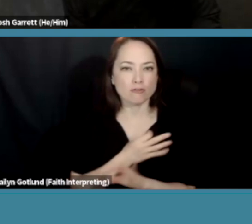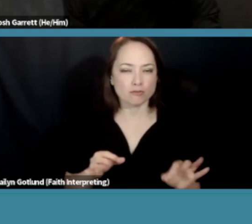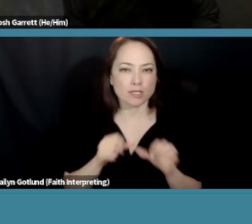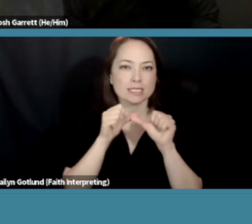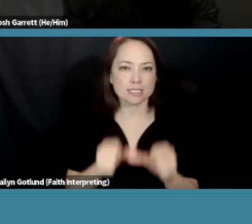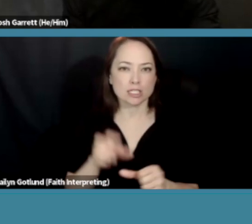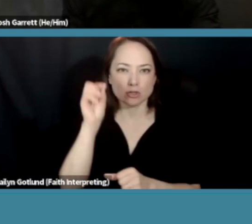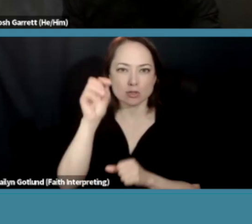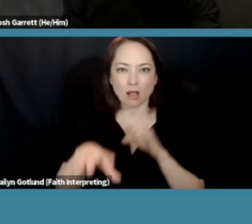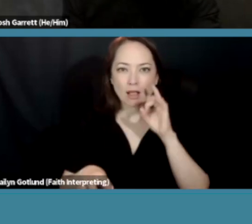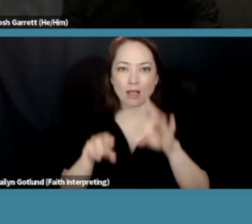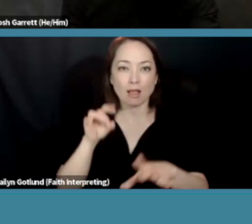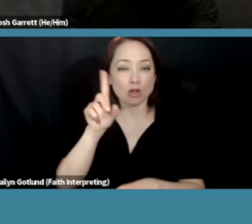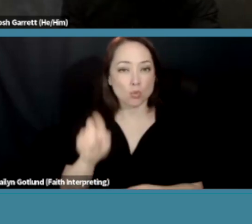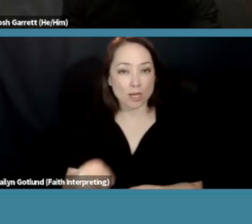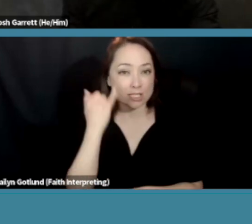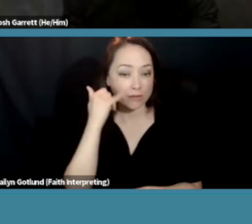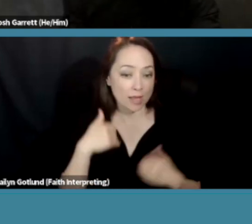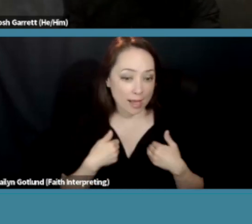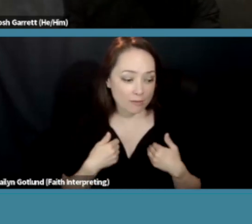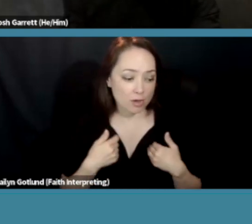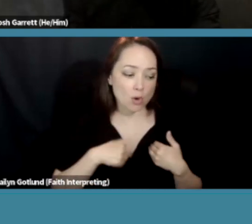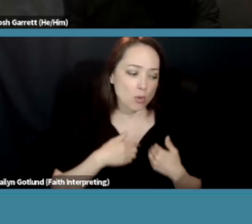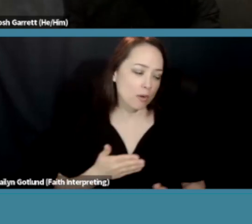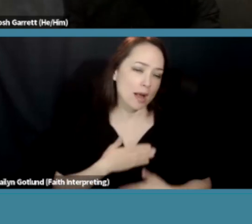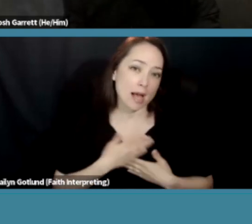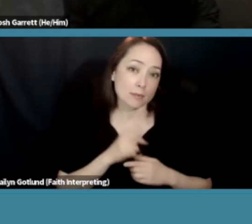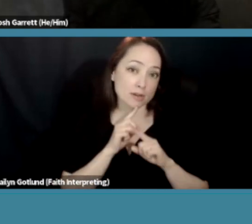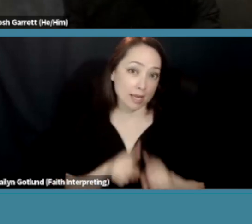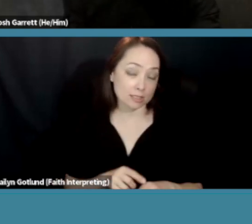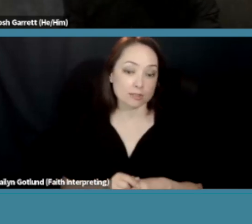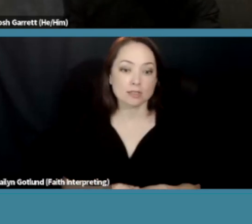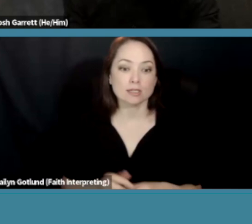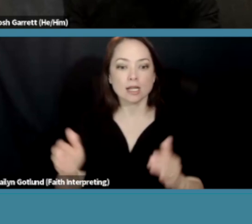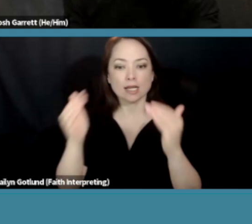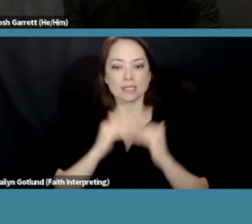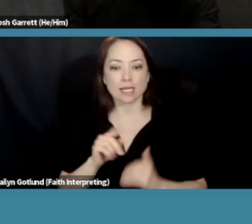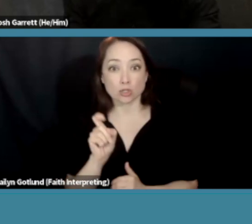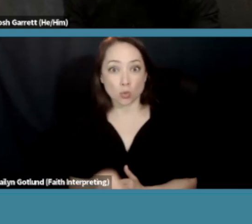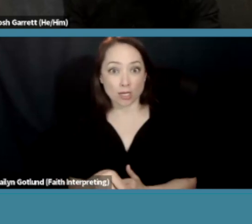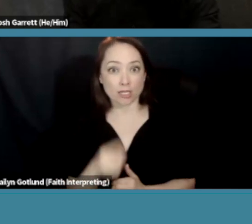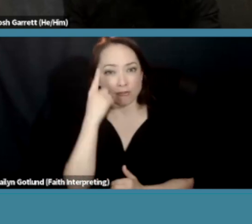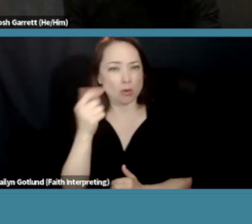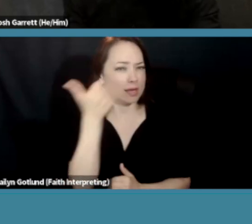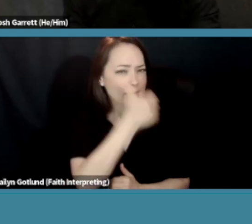If you have any, we are happy to answer those. Moving on to the next question, and again, this will be for any of the presenters.